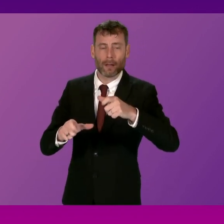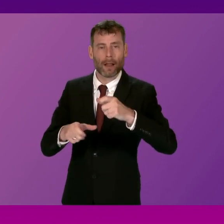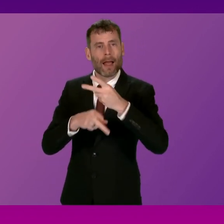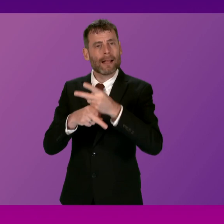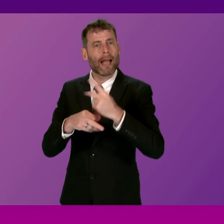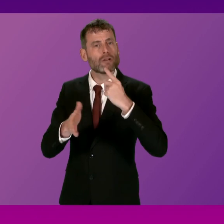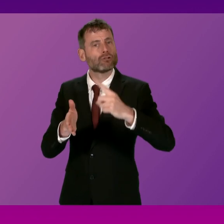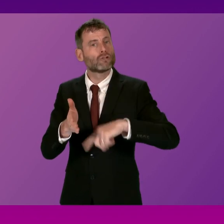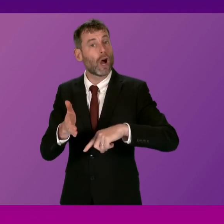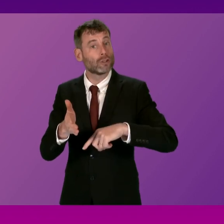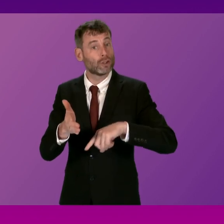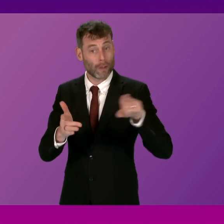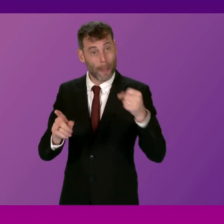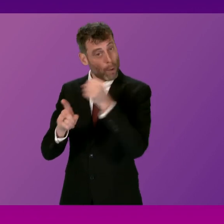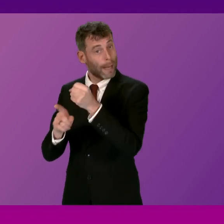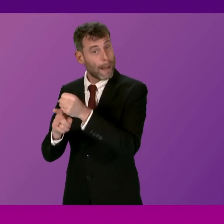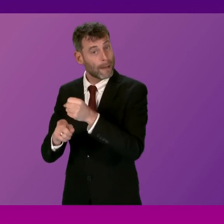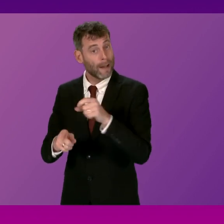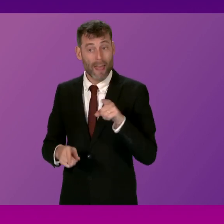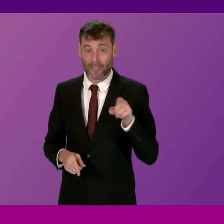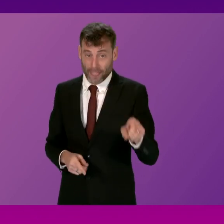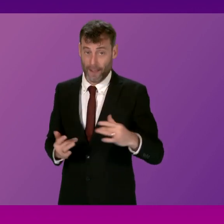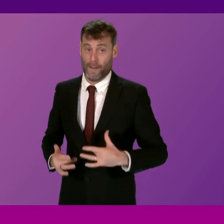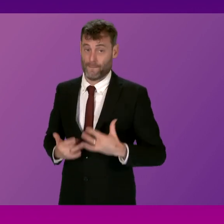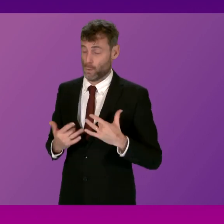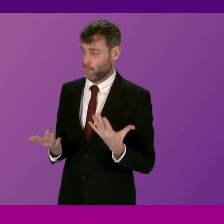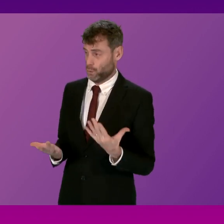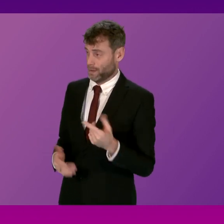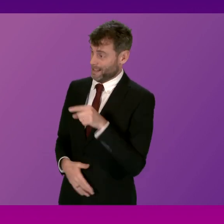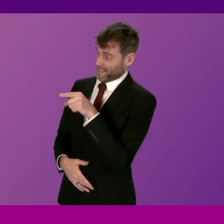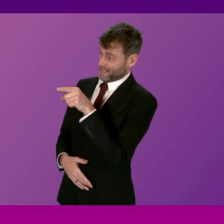They were very clear that they cannot wait for that.